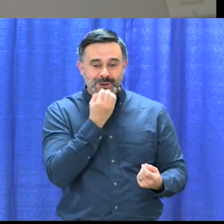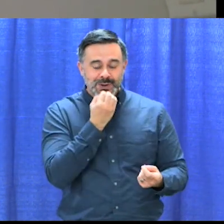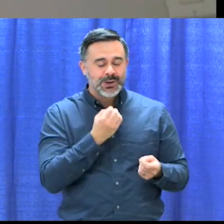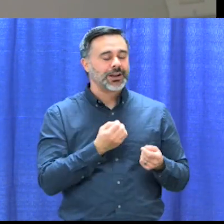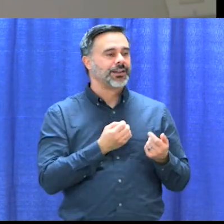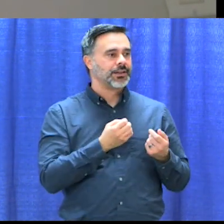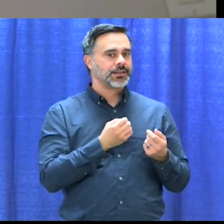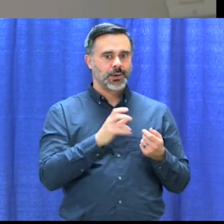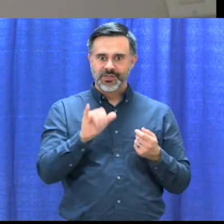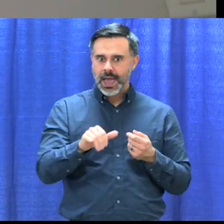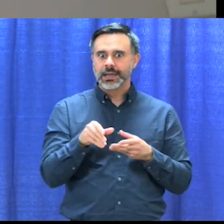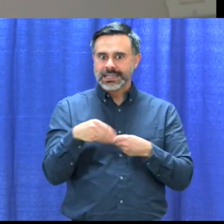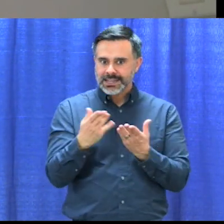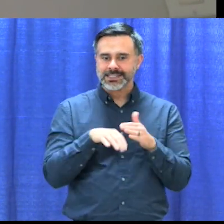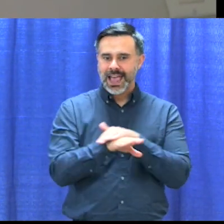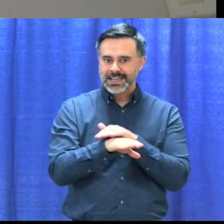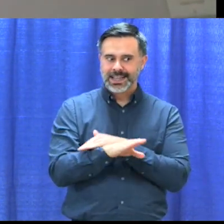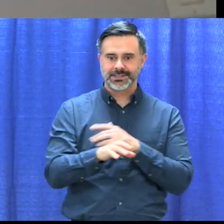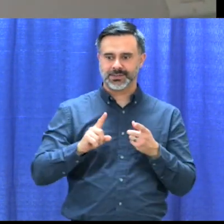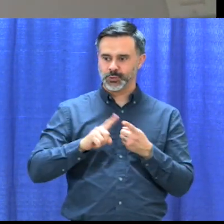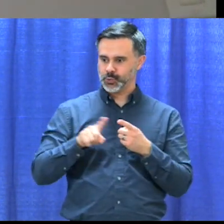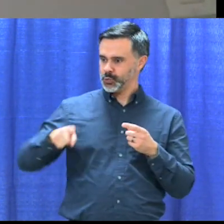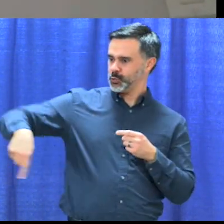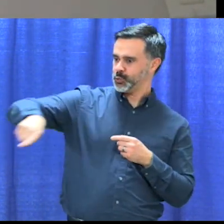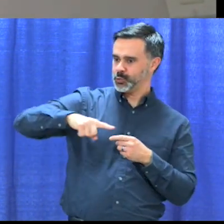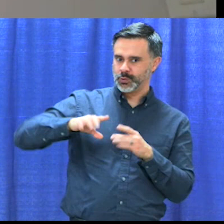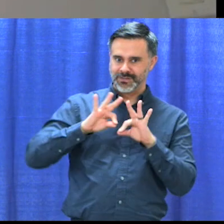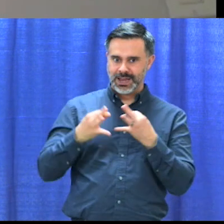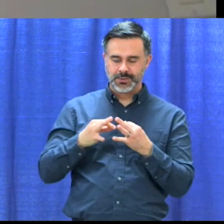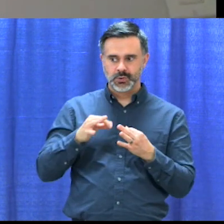would give access to families that are really doing everything they can to lift up their